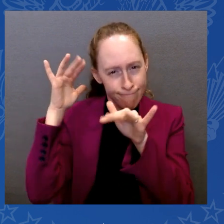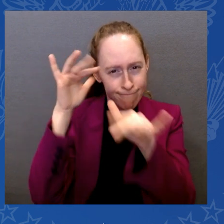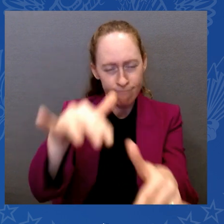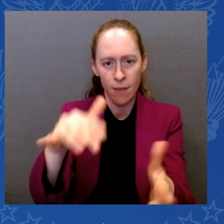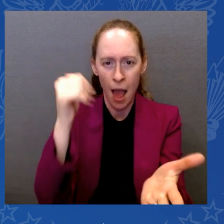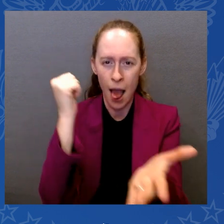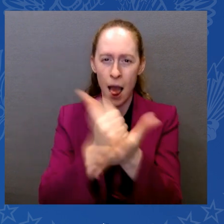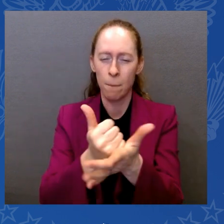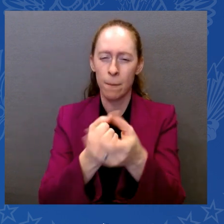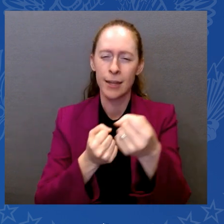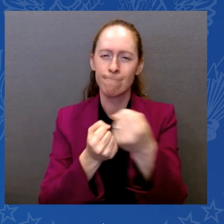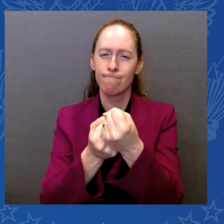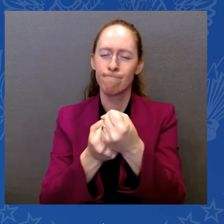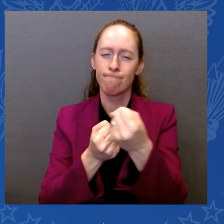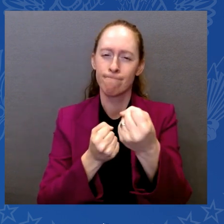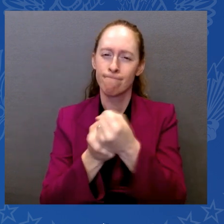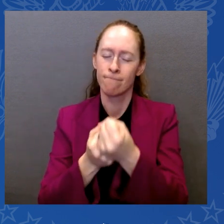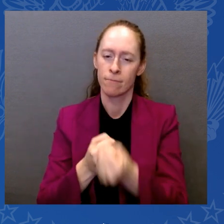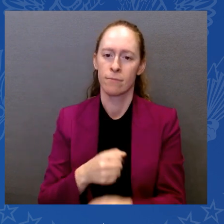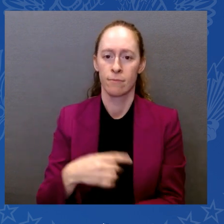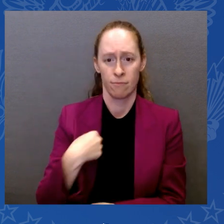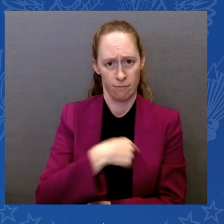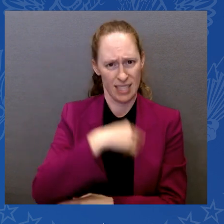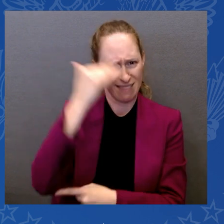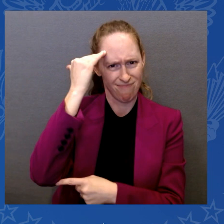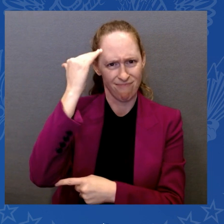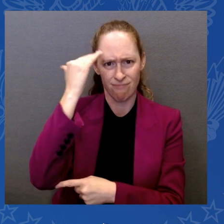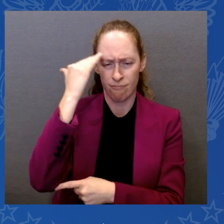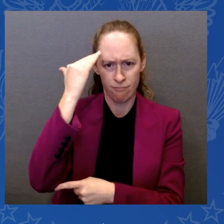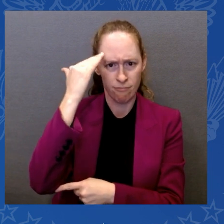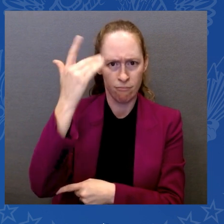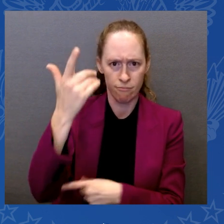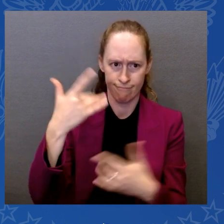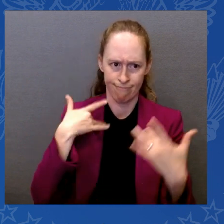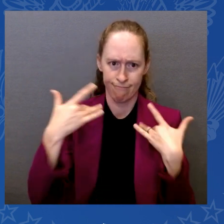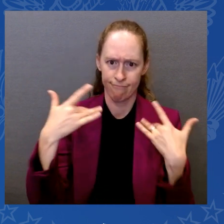that haven't even fully recovered from the last time, Gov, as you and I talked about. Thank you.